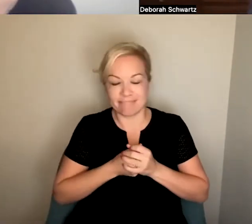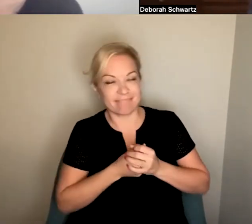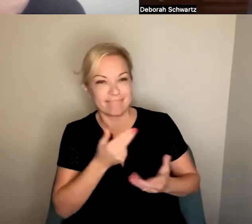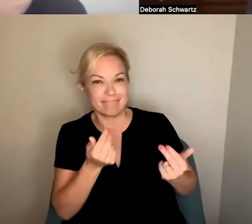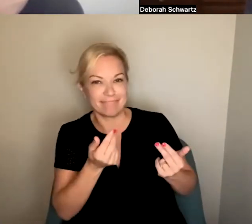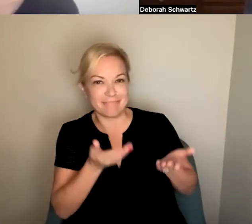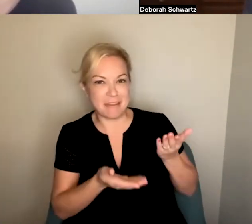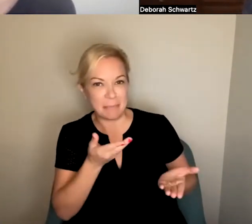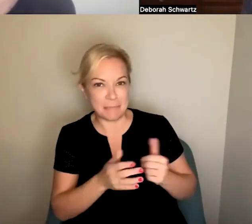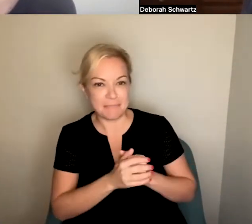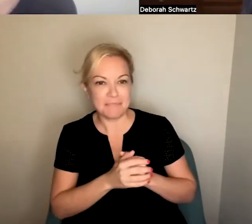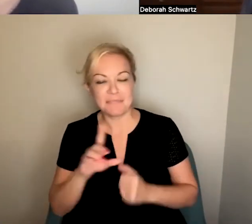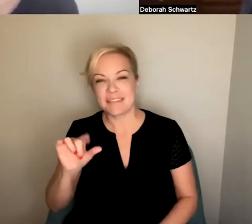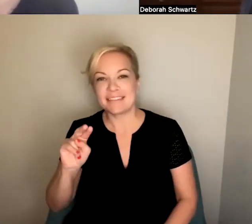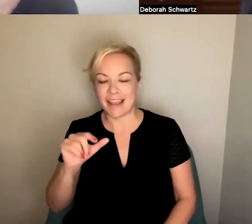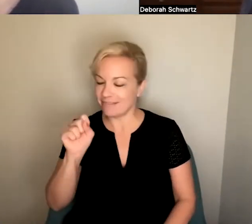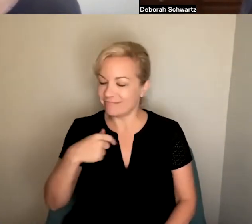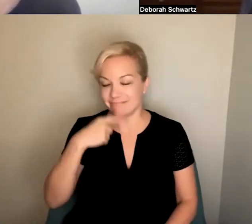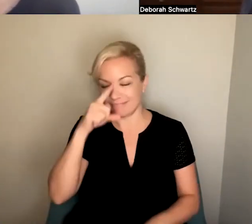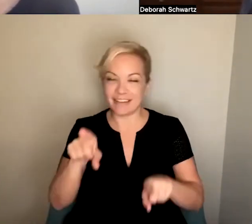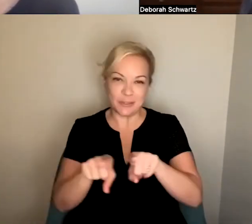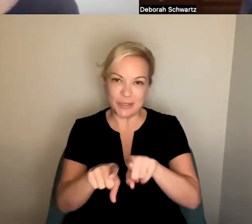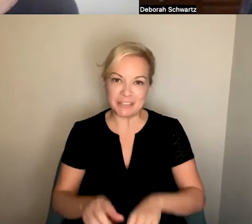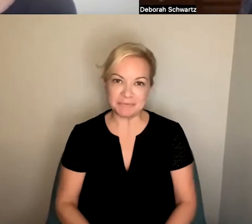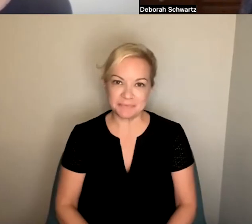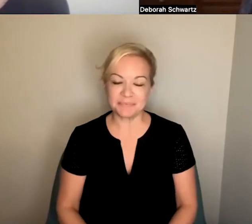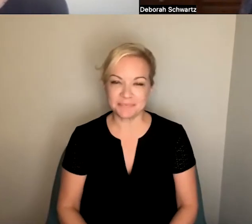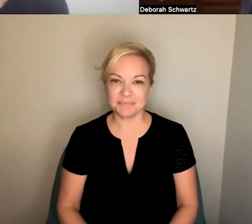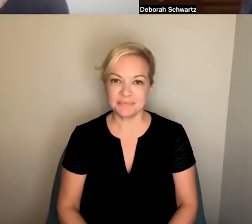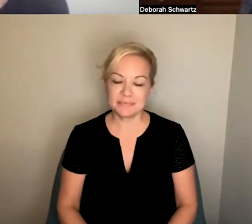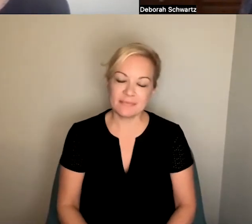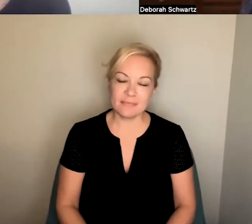Maybe. Yeah, no I definitely agree with you though. I think, I think maybe also some of why